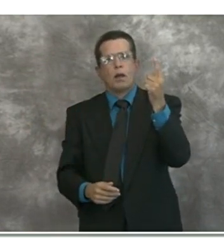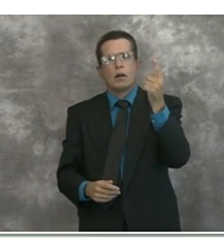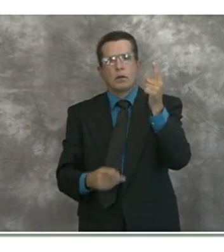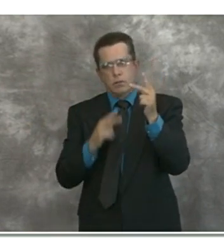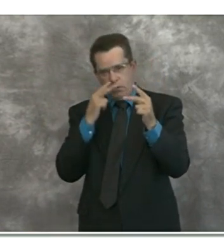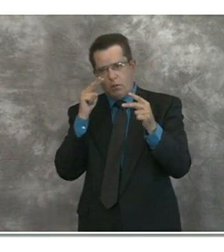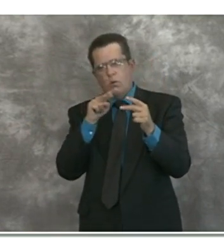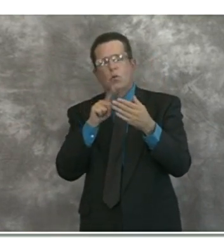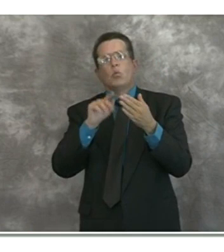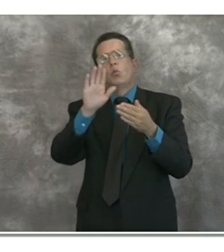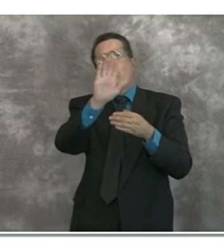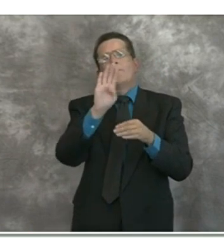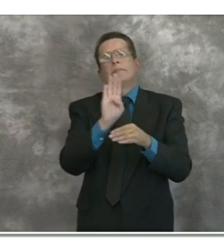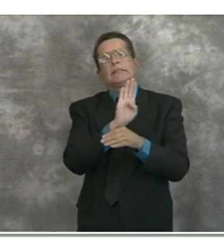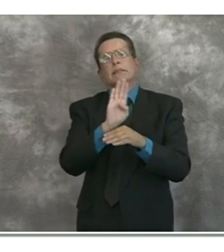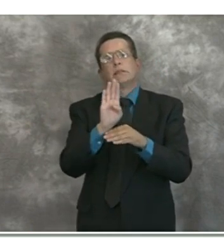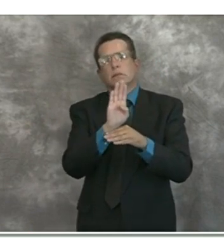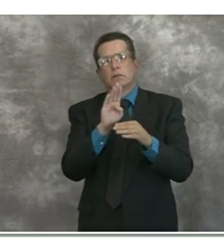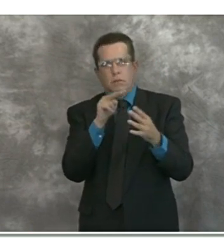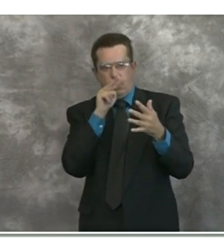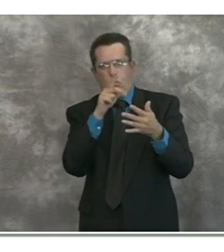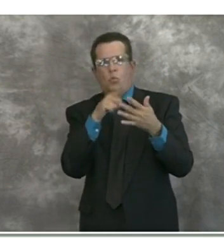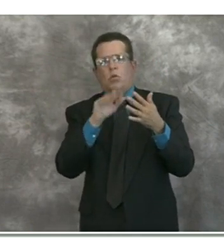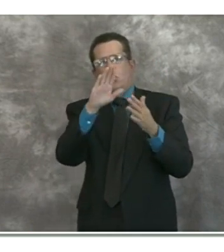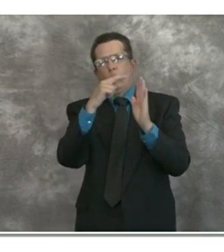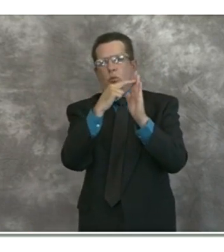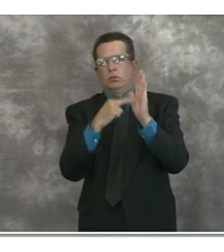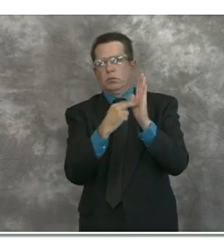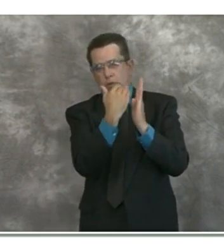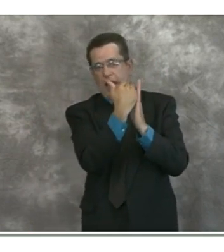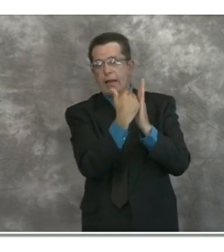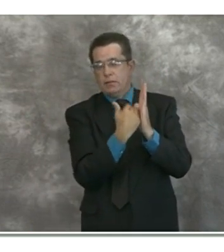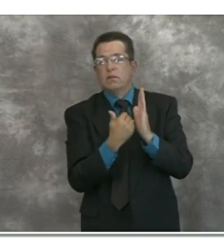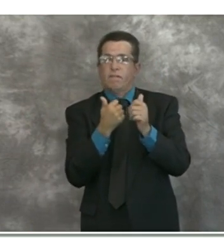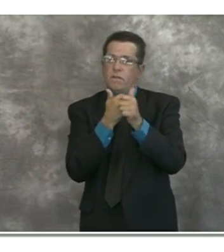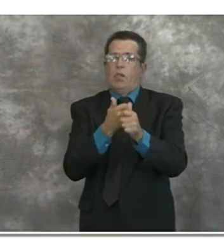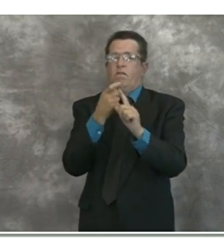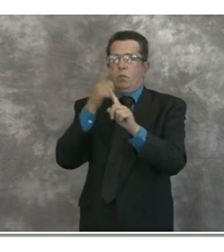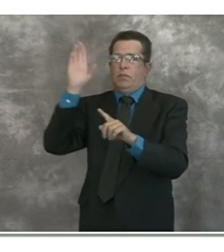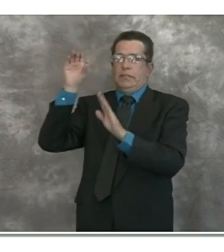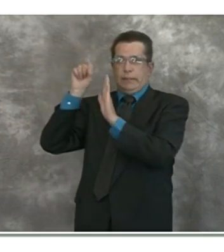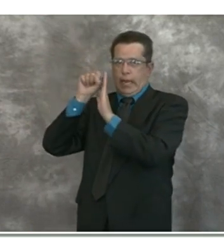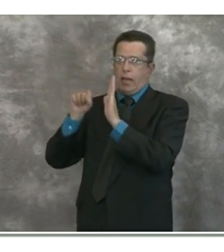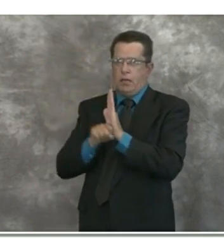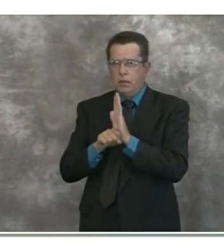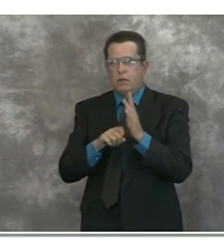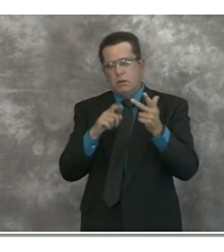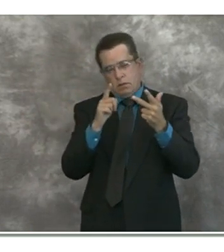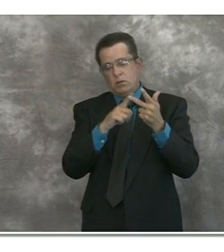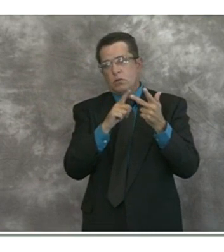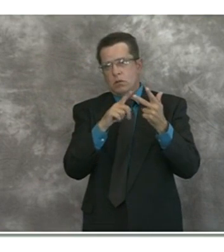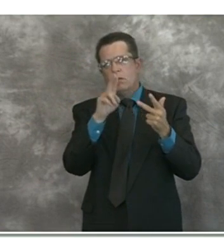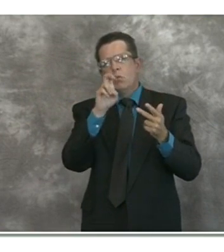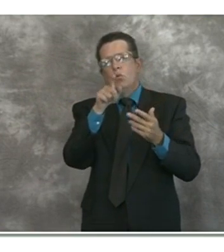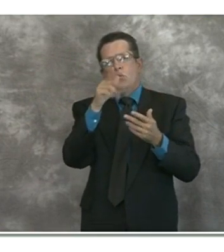RIGHT THERE AND THEN UNDER SAFE REOPENING YOU CAN SEE RIGHT THERE THAT THE VARIOUS PLANS STEP ONE REFER TO THE GUIDANCE FOR YOUR SPECIFIC